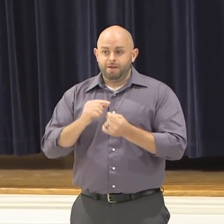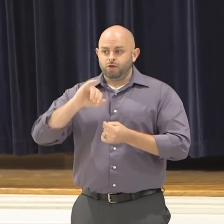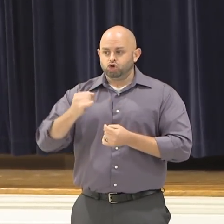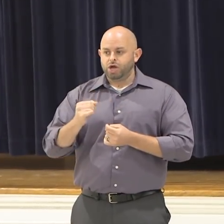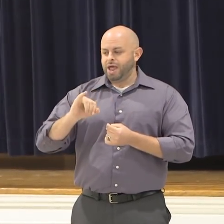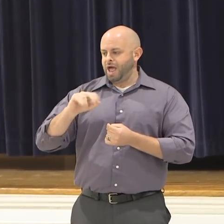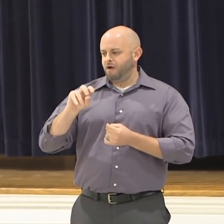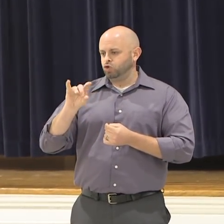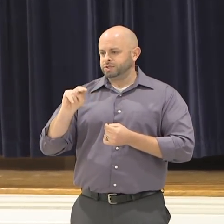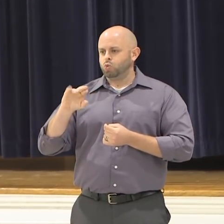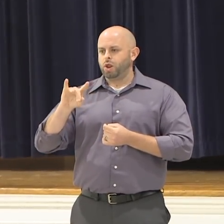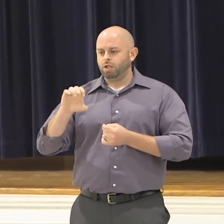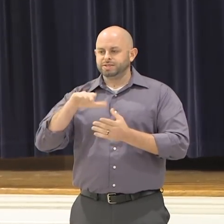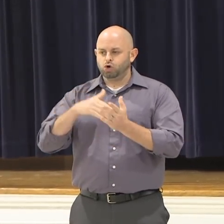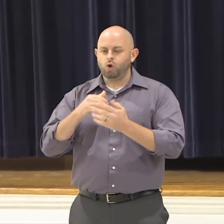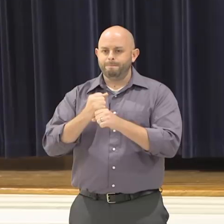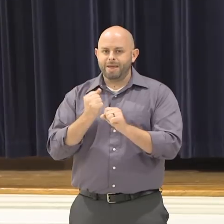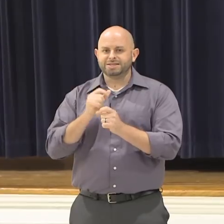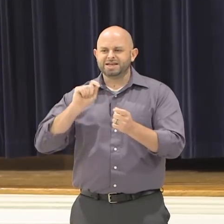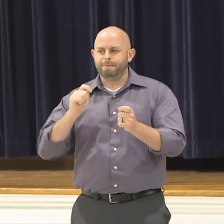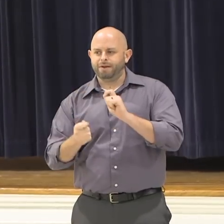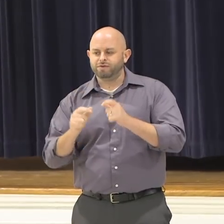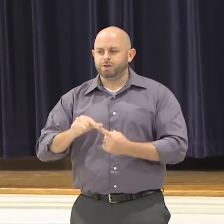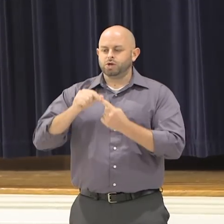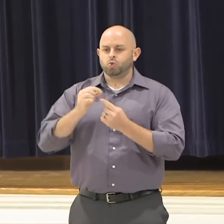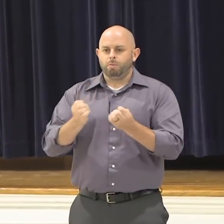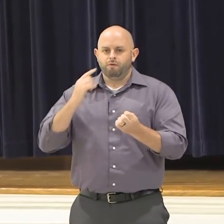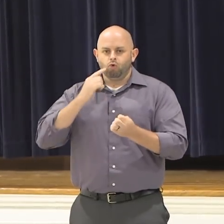Riddle Center makes adaptive specialized equipment for residents many of whom